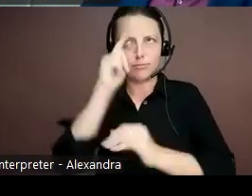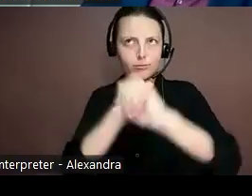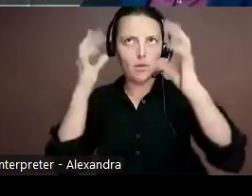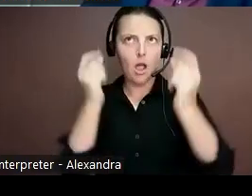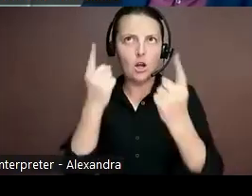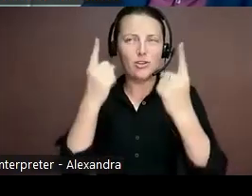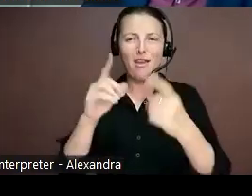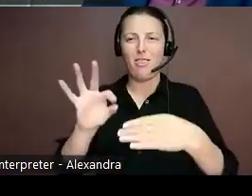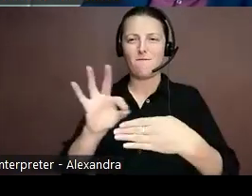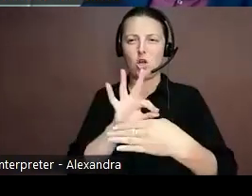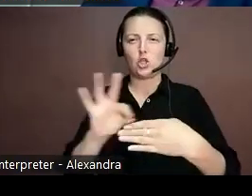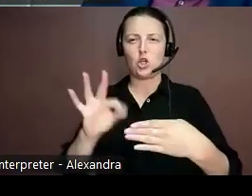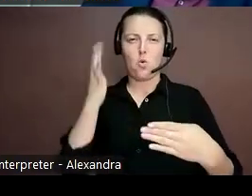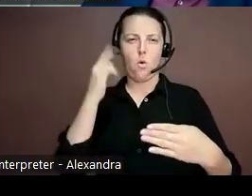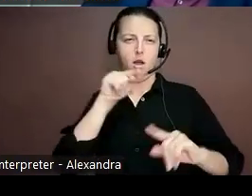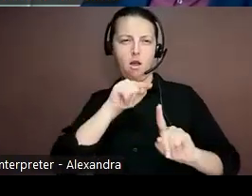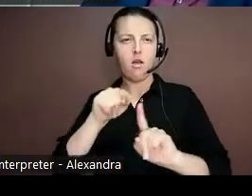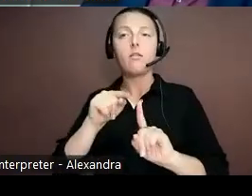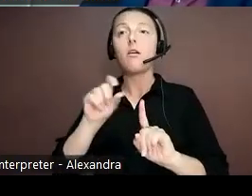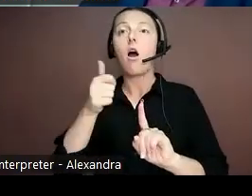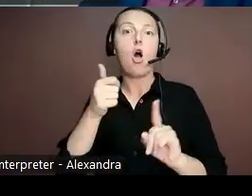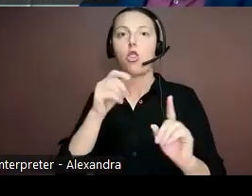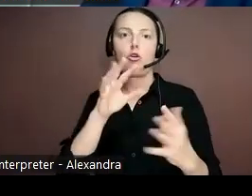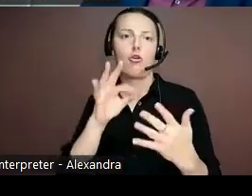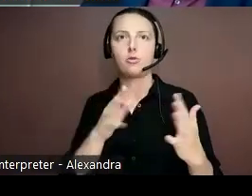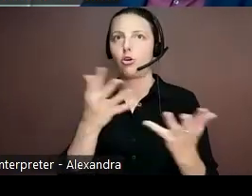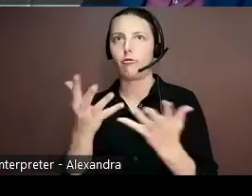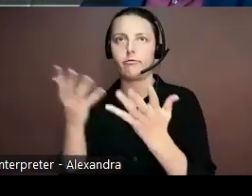right? in terms of a in the context of a behavior plan some other ways for the patient to get what